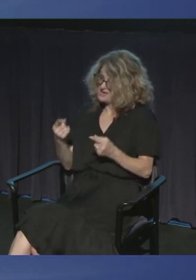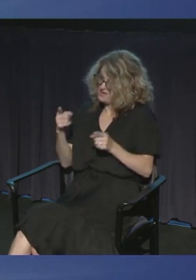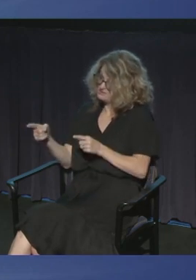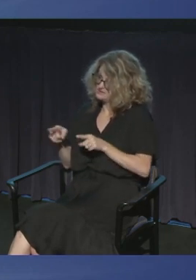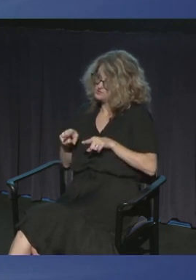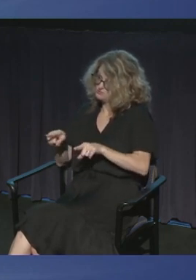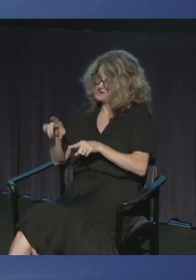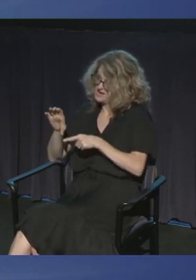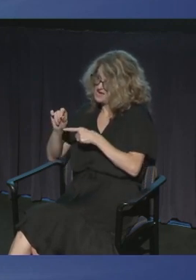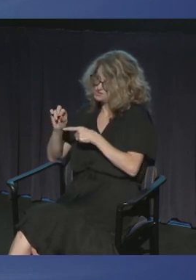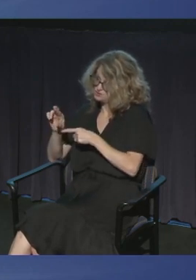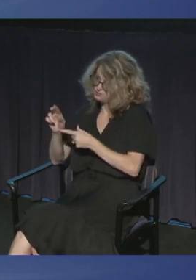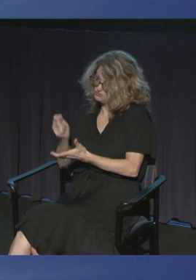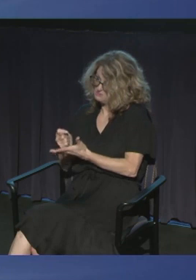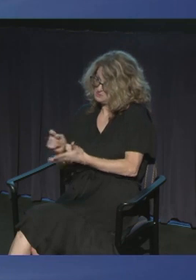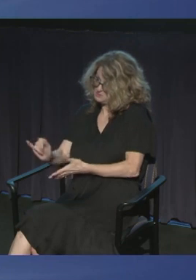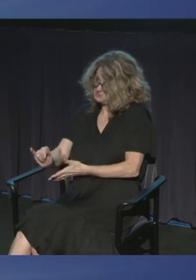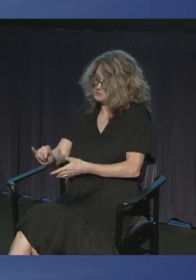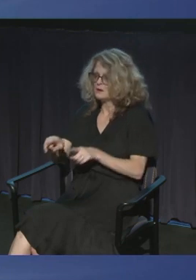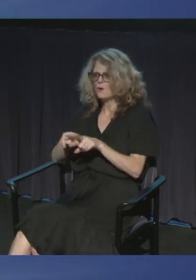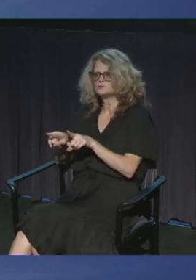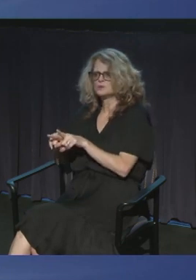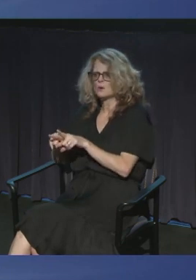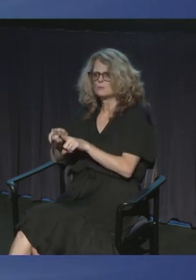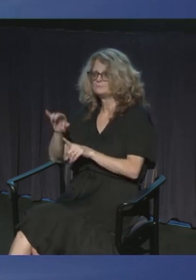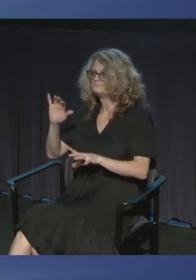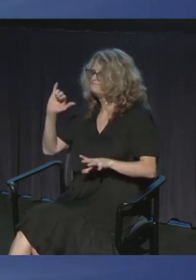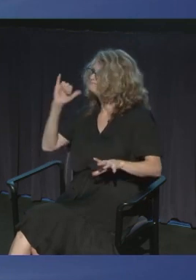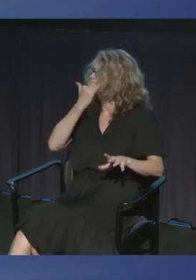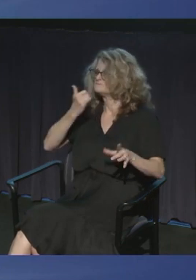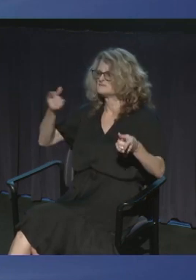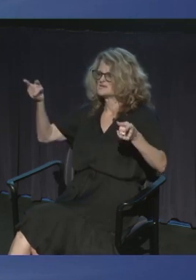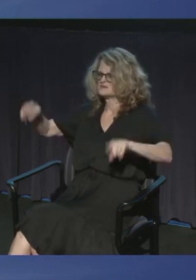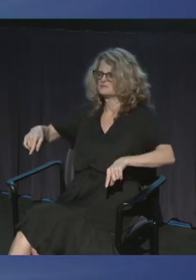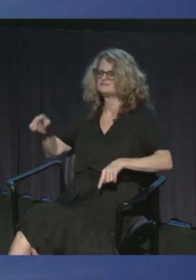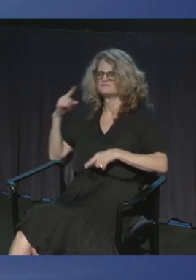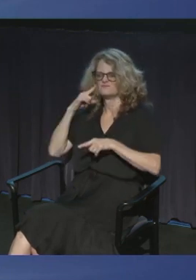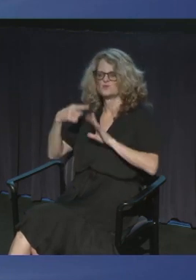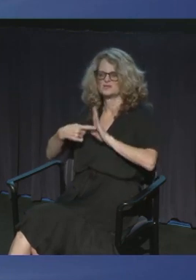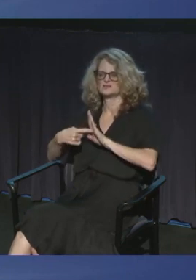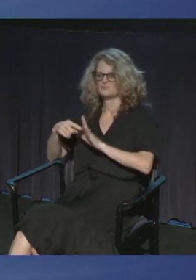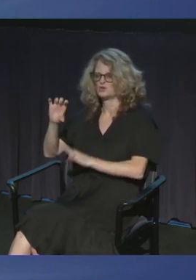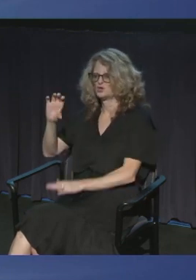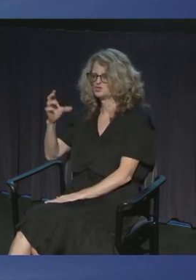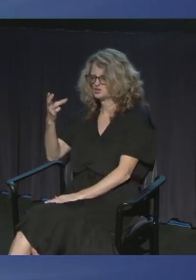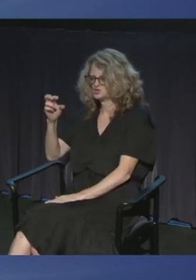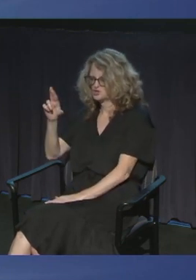ALSO IN ACCIDENT SUCH AS AT CHERNOBYL.